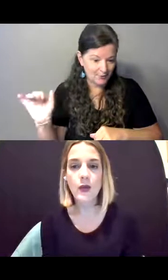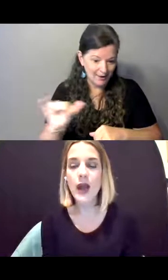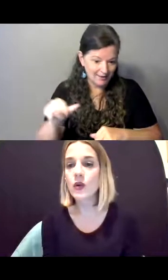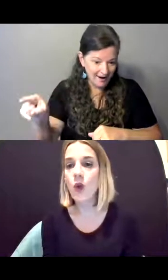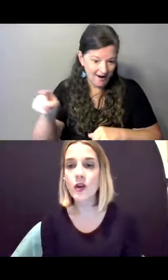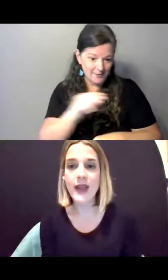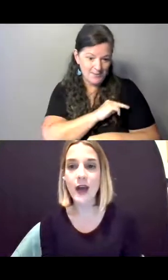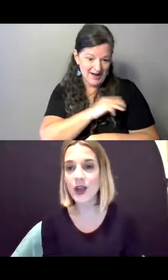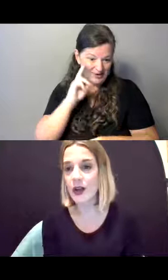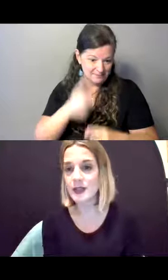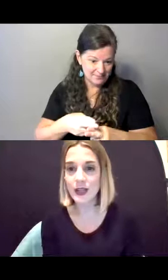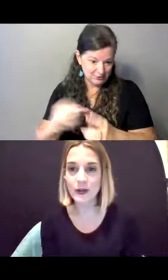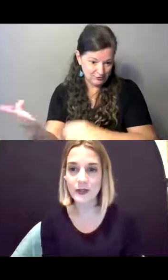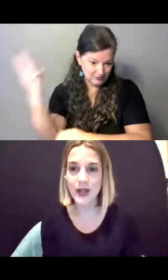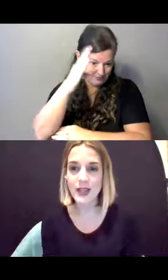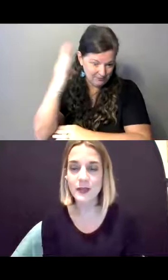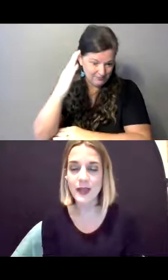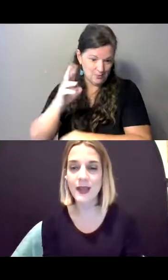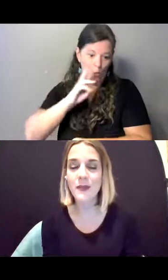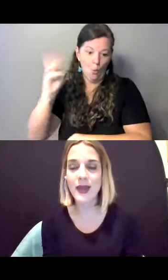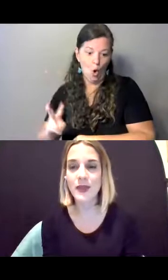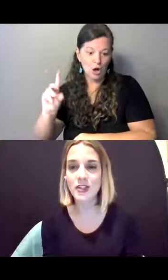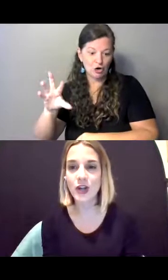Now, we're not going to water down the content either as Megan mentioned